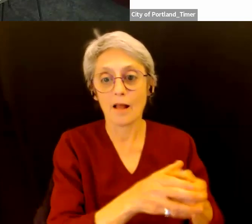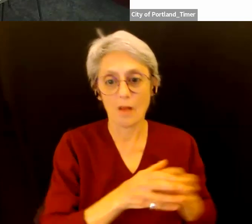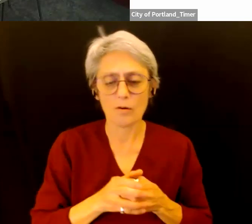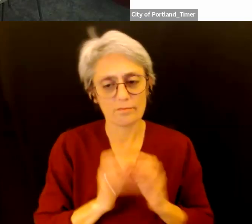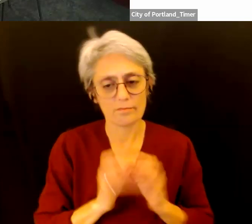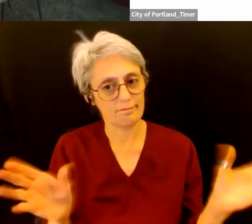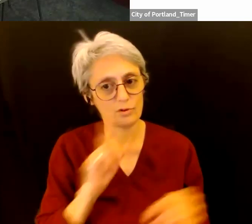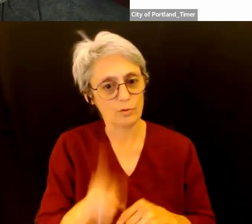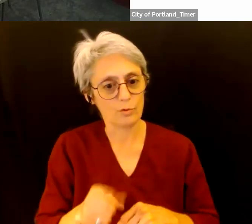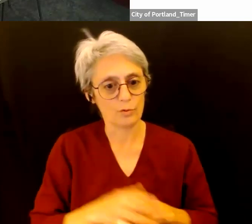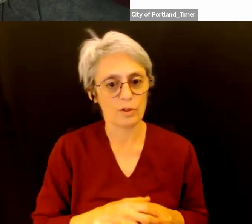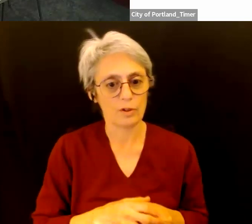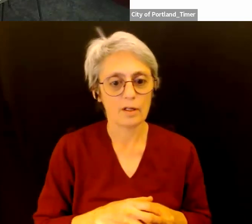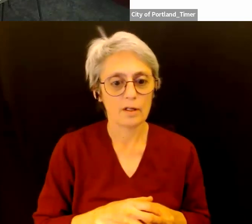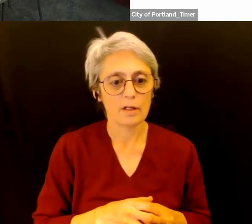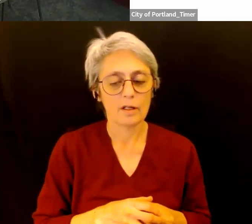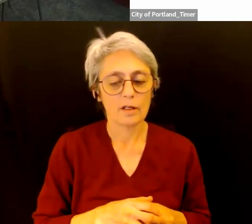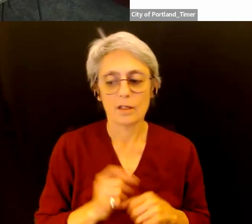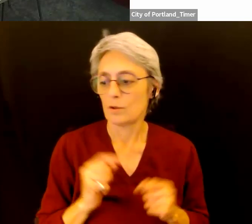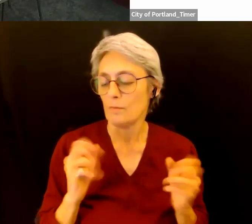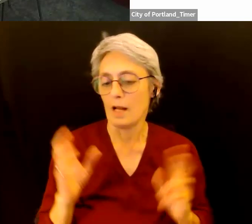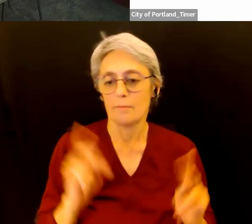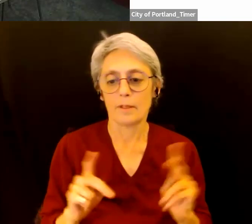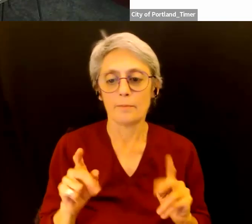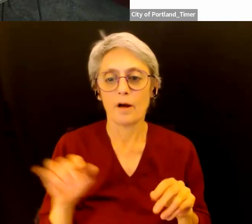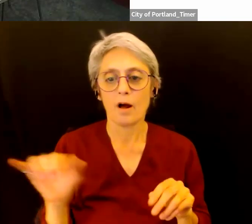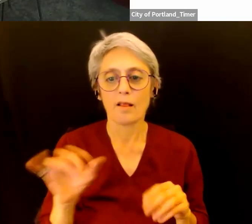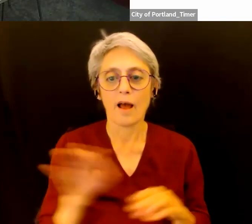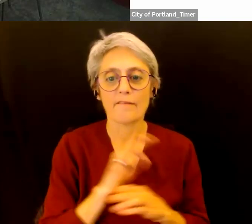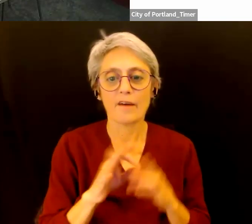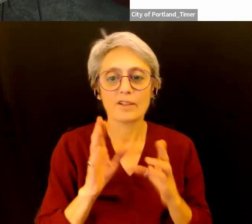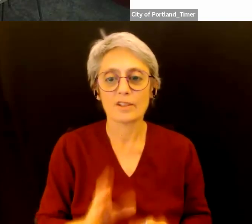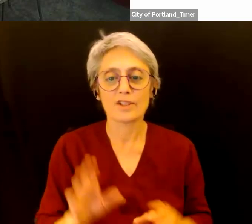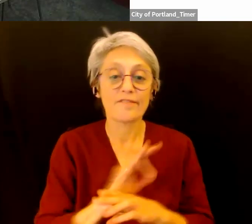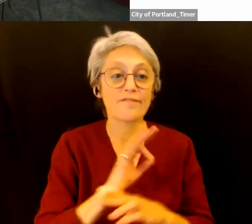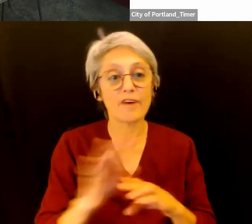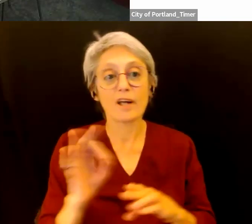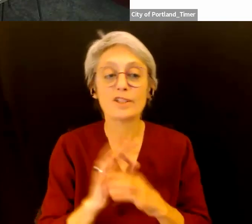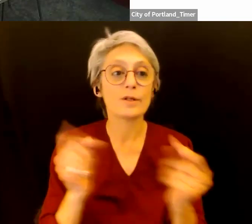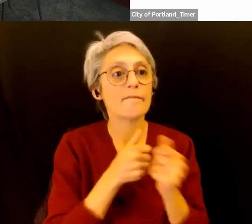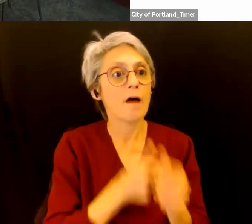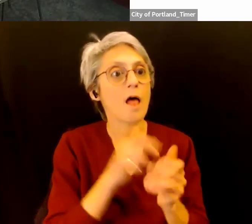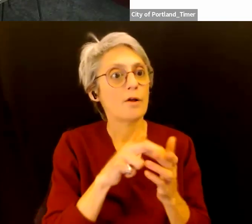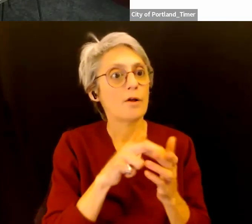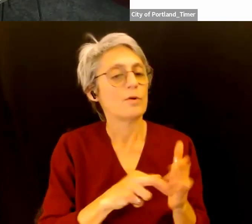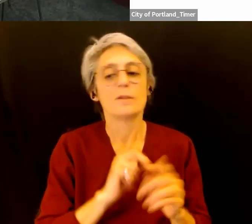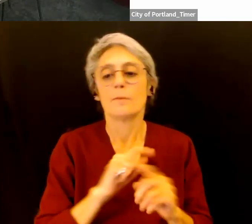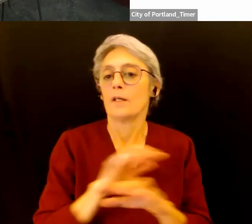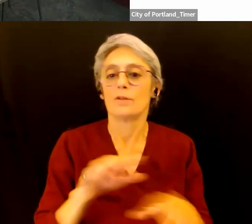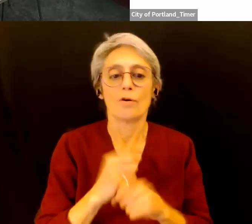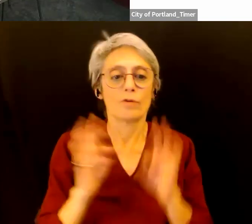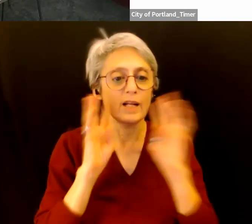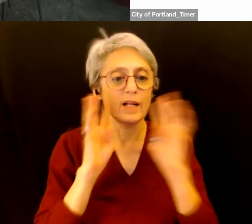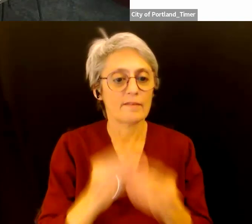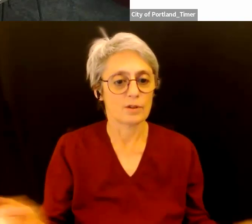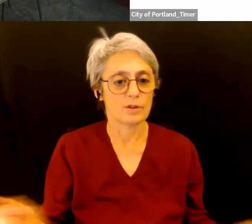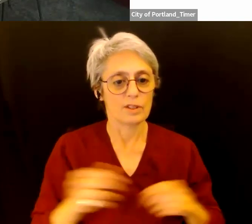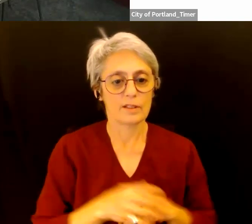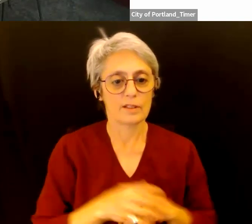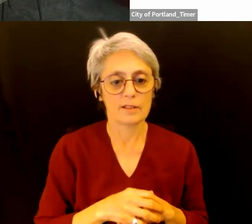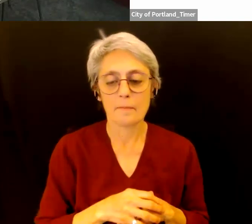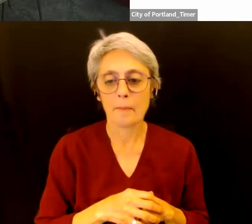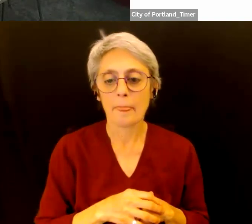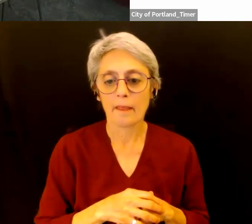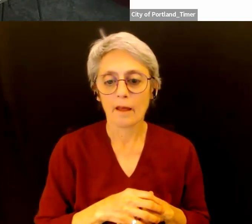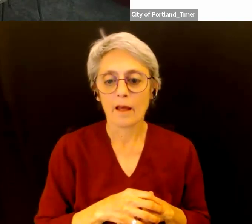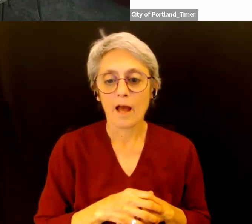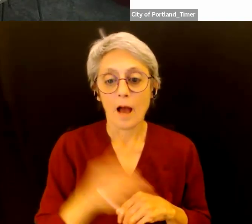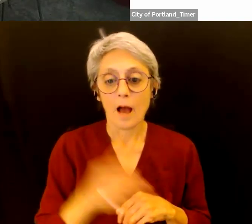There are too many that act like functionaries and follow rules instead of creating innovative solutions. And there was a man here earlier who said we really need to focus on that.